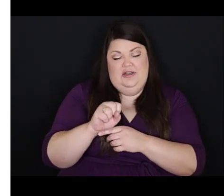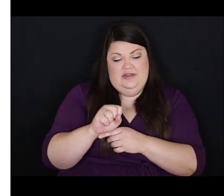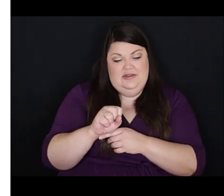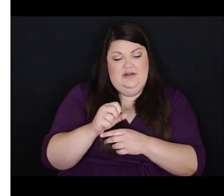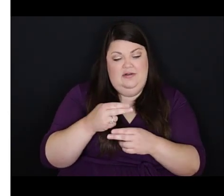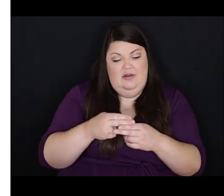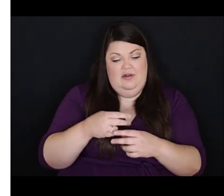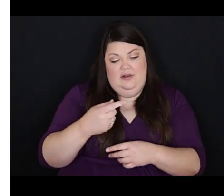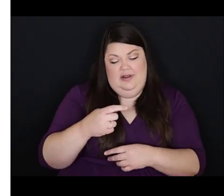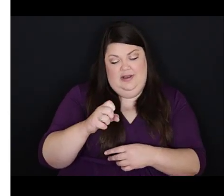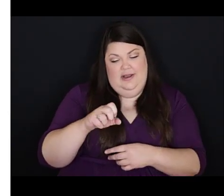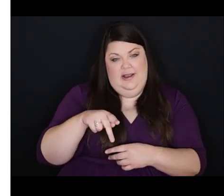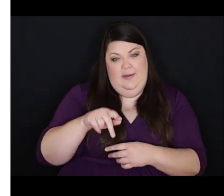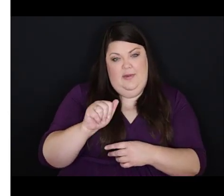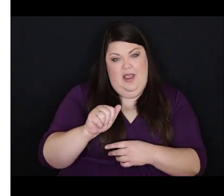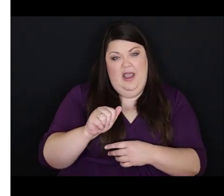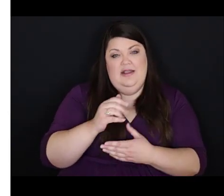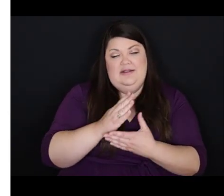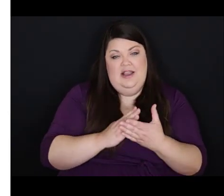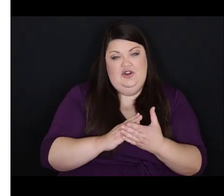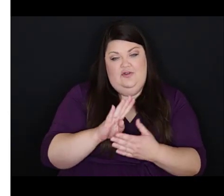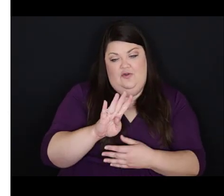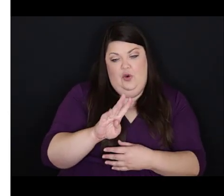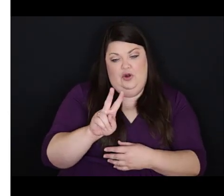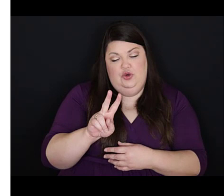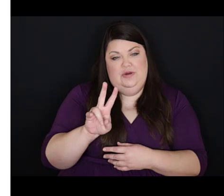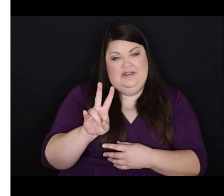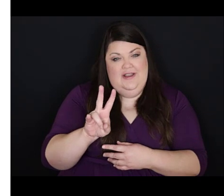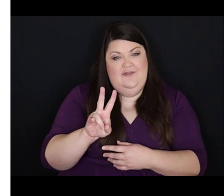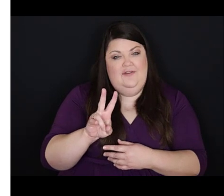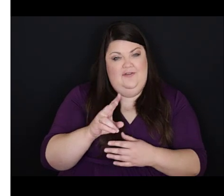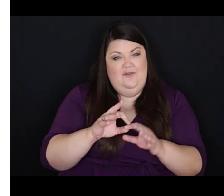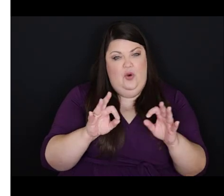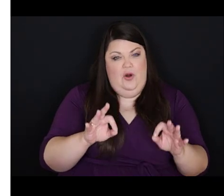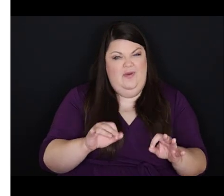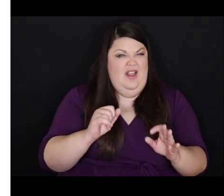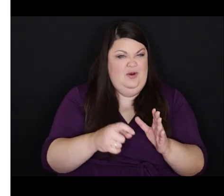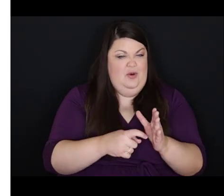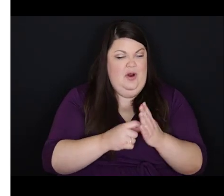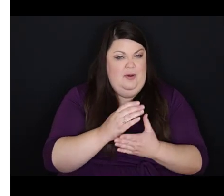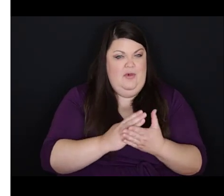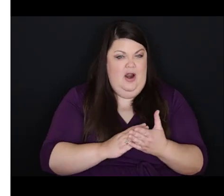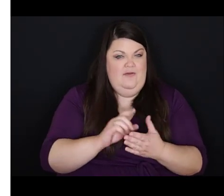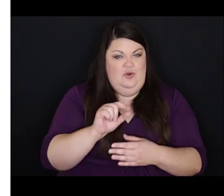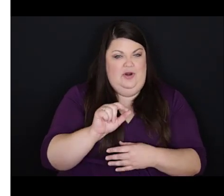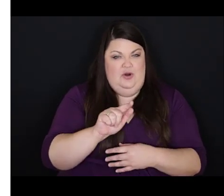Section 427 form, which is a required part of the 2024 State Plan submission.